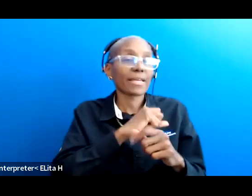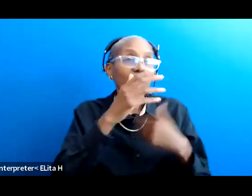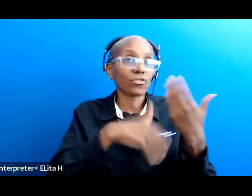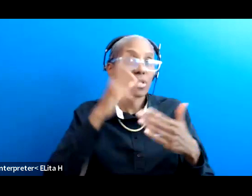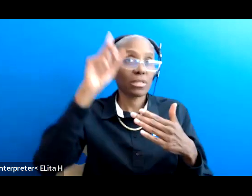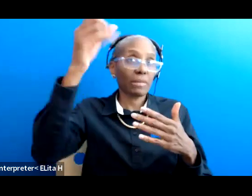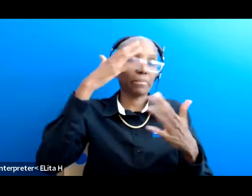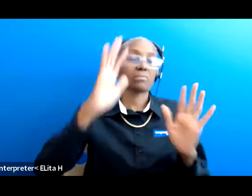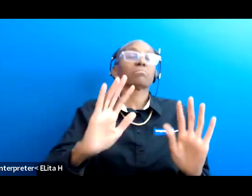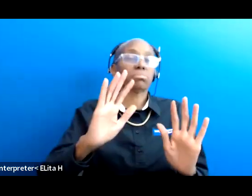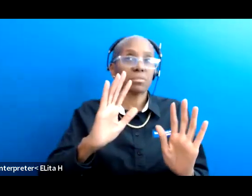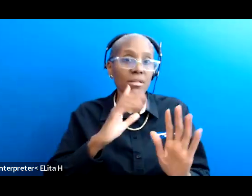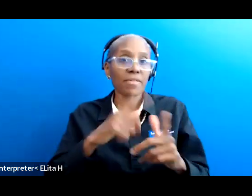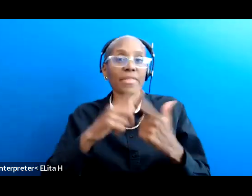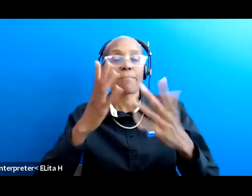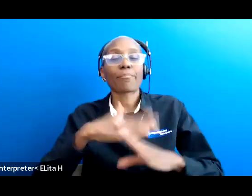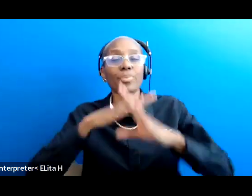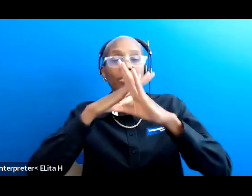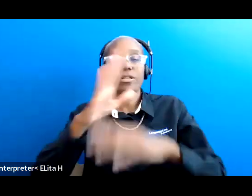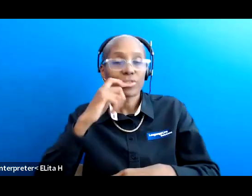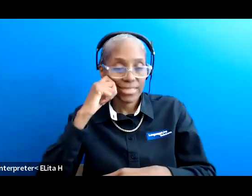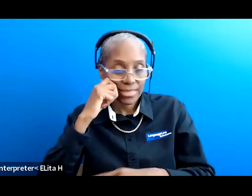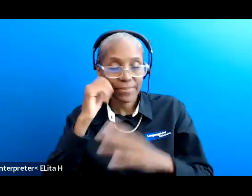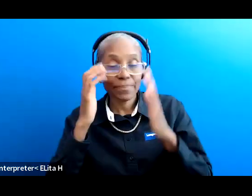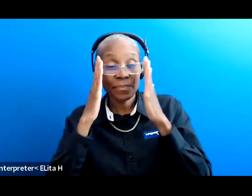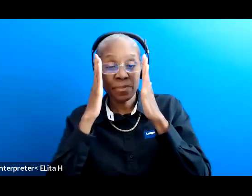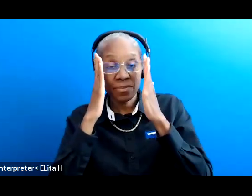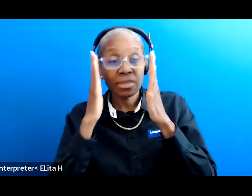So it's going to be very important to protect your skin and keep moving your body.